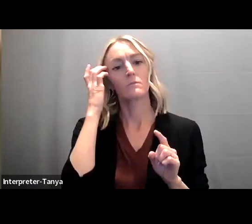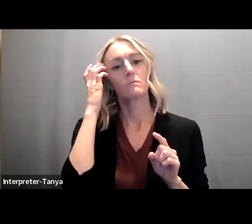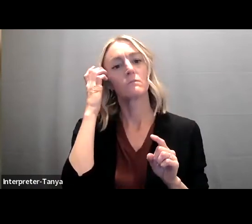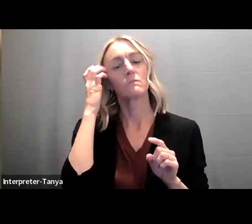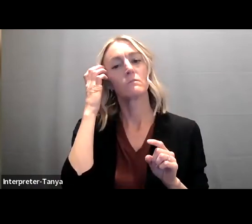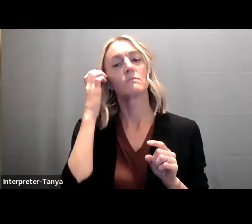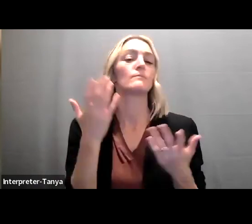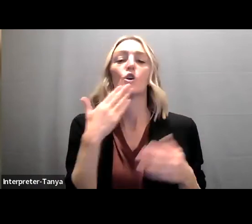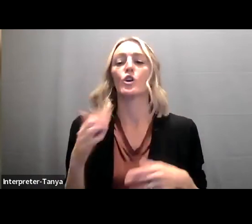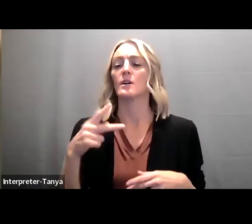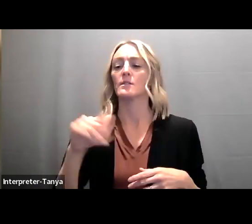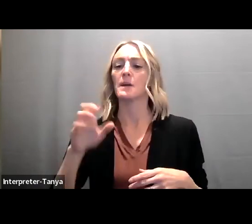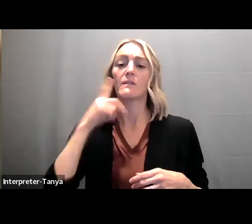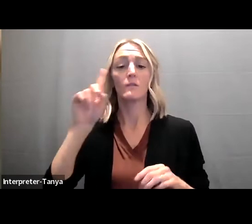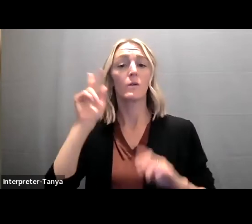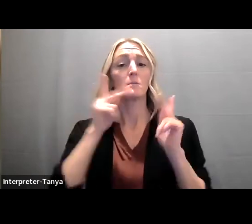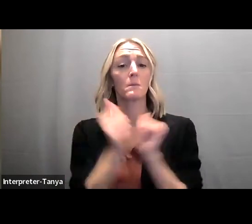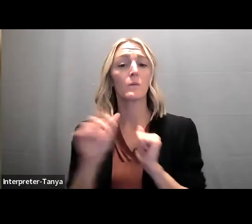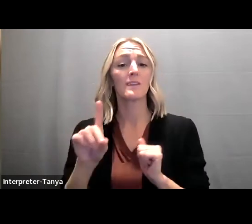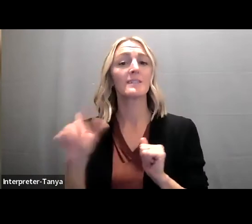for people with disabilities, no one else.